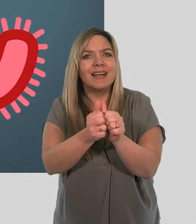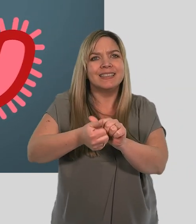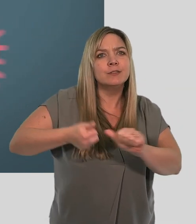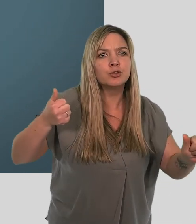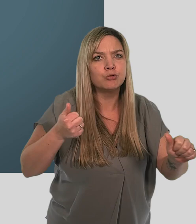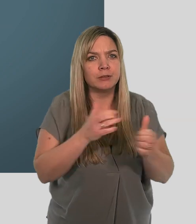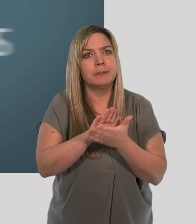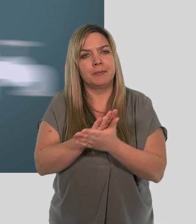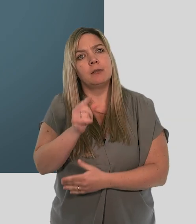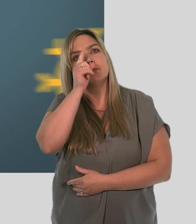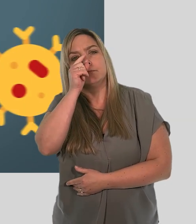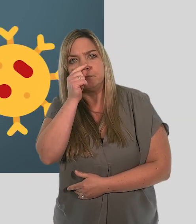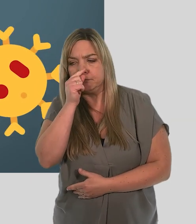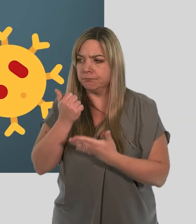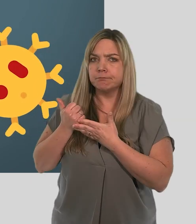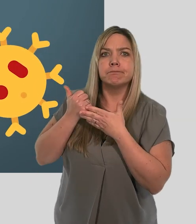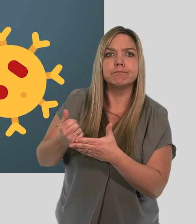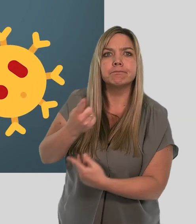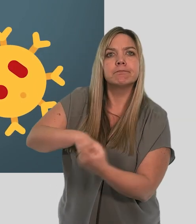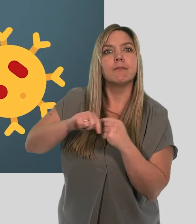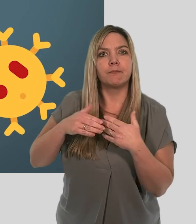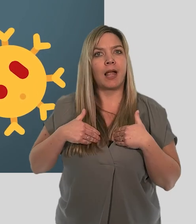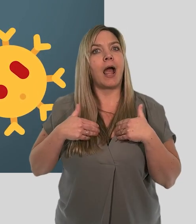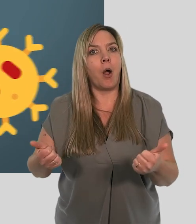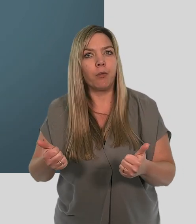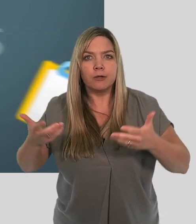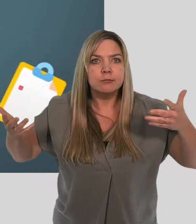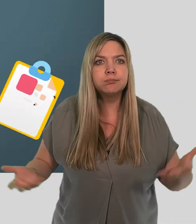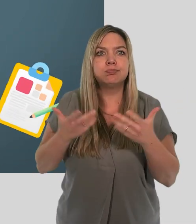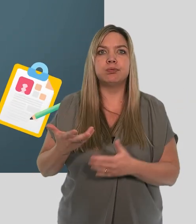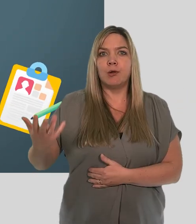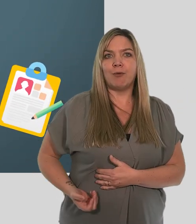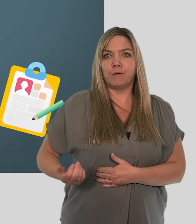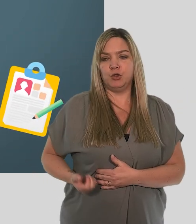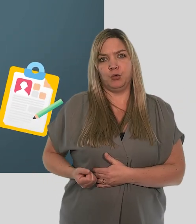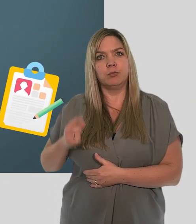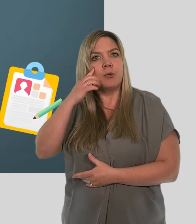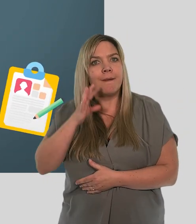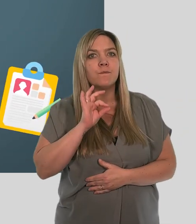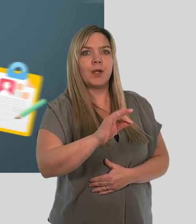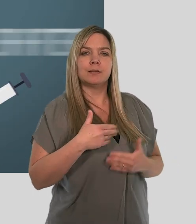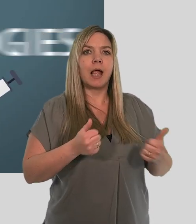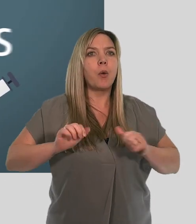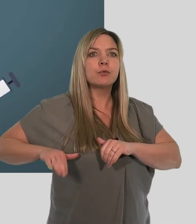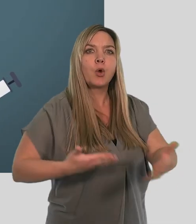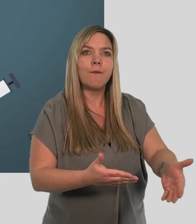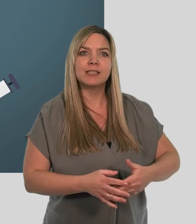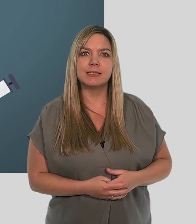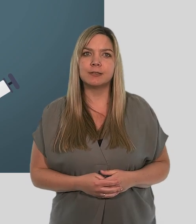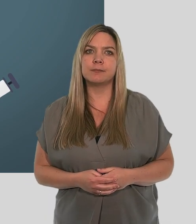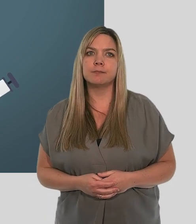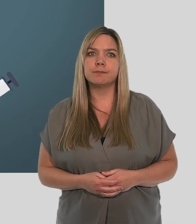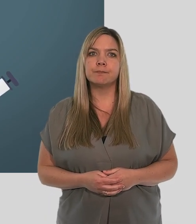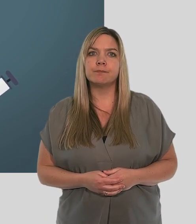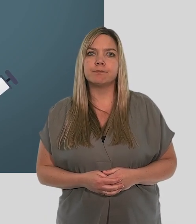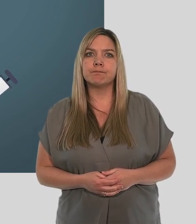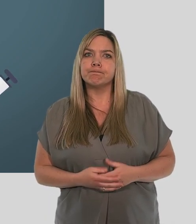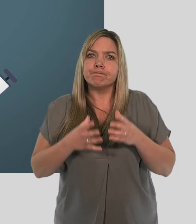preventing and responding to pandemics, promoting best practices, and developing and deploying new health technologies.